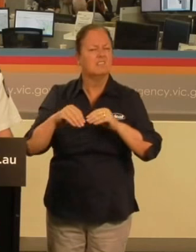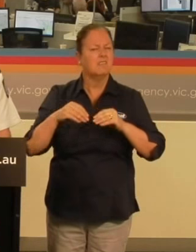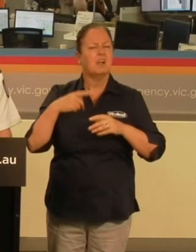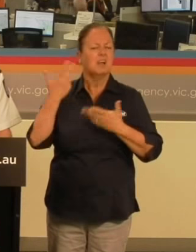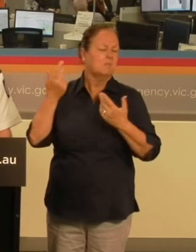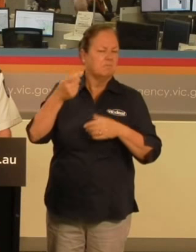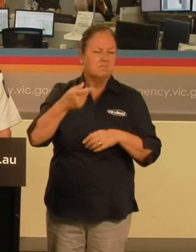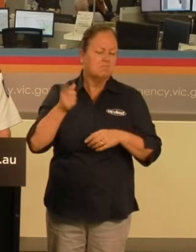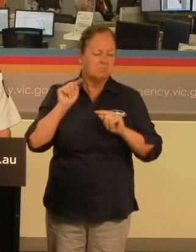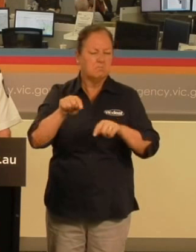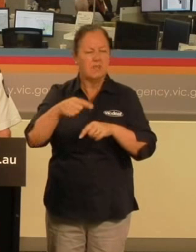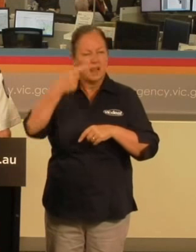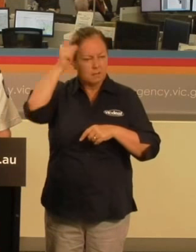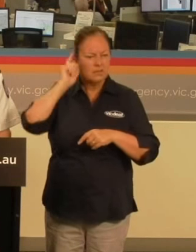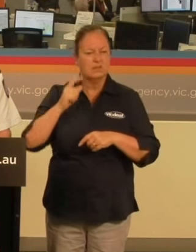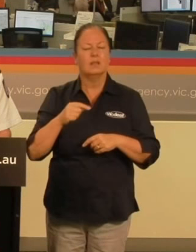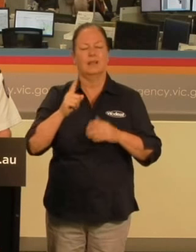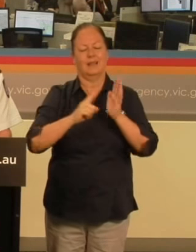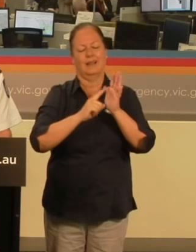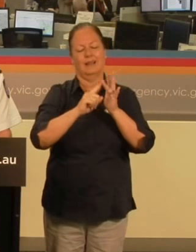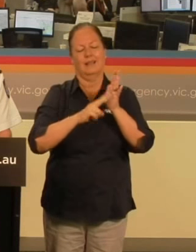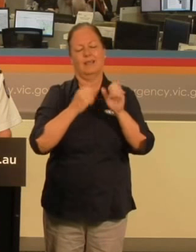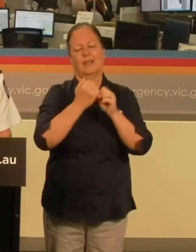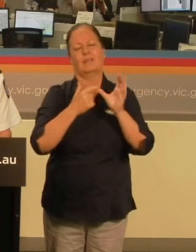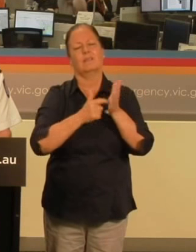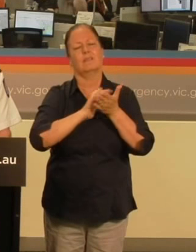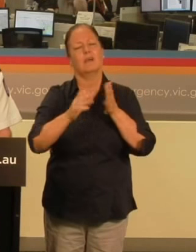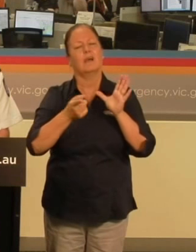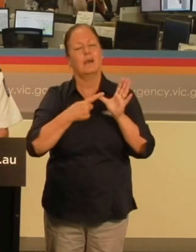Leongatha started this morning with a grass fire in the very early part of the